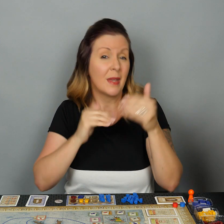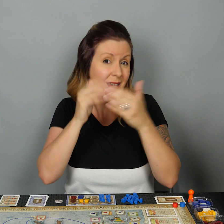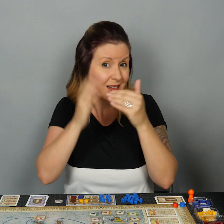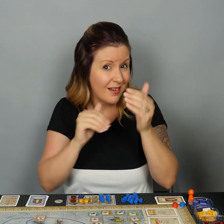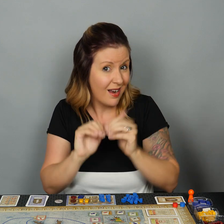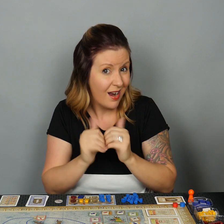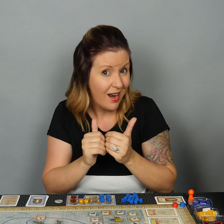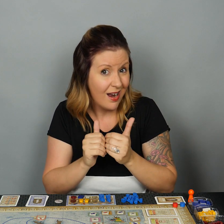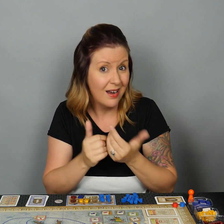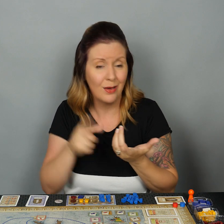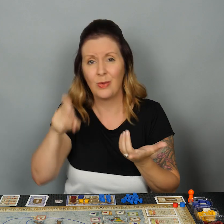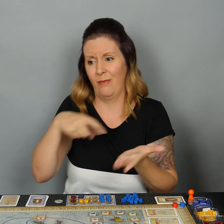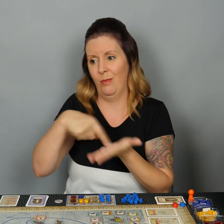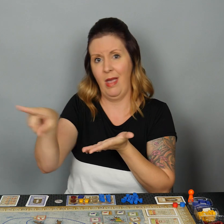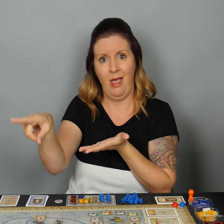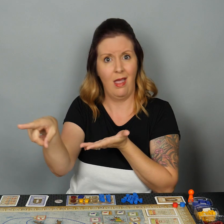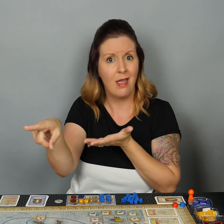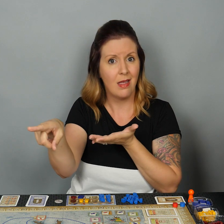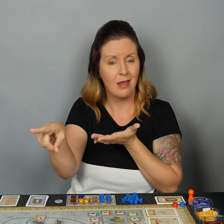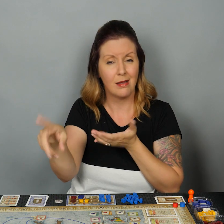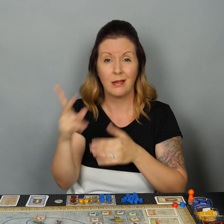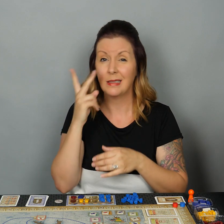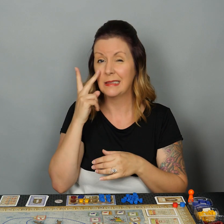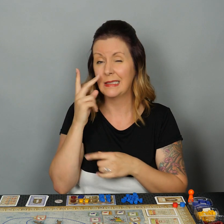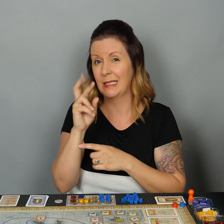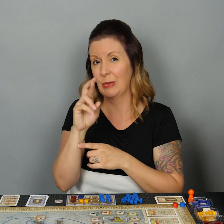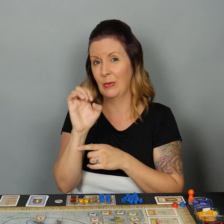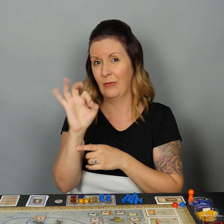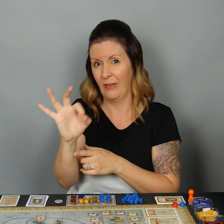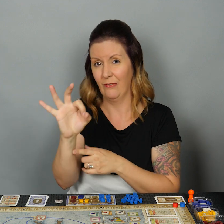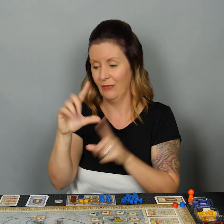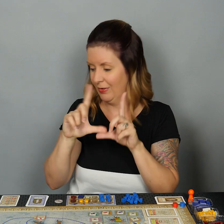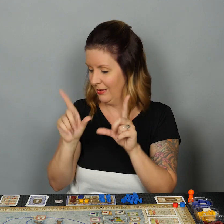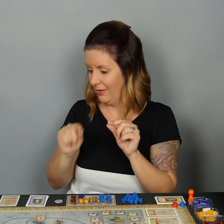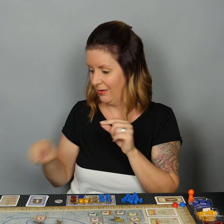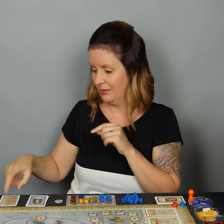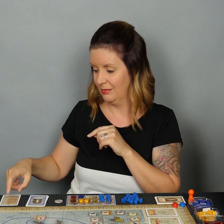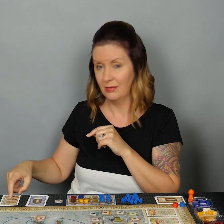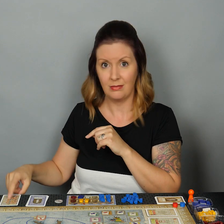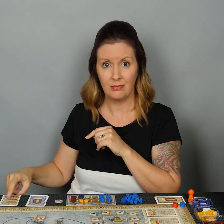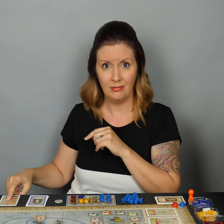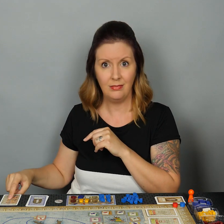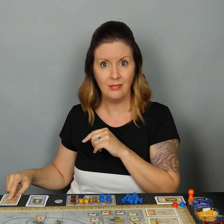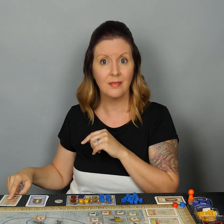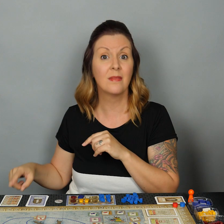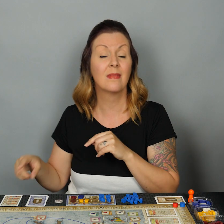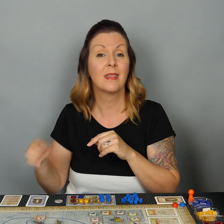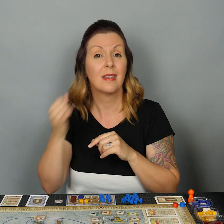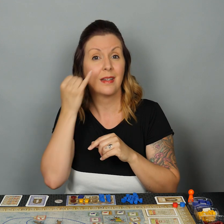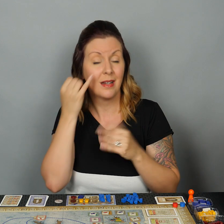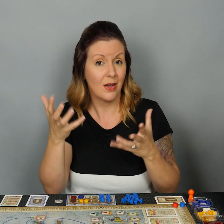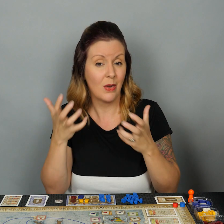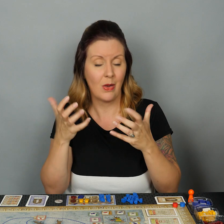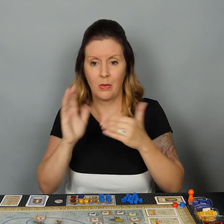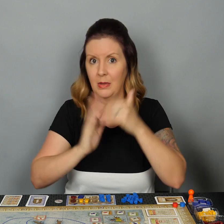To build, use the reference card to see the cost.